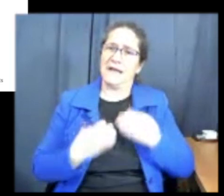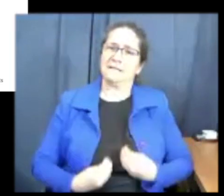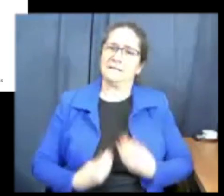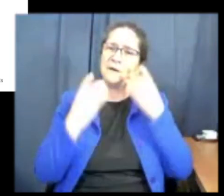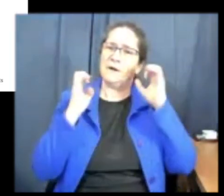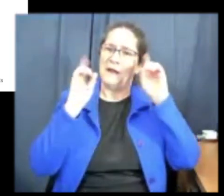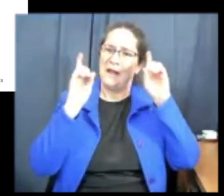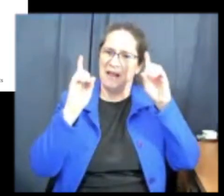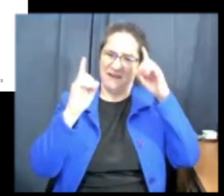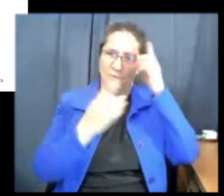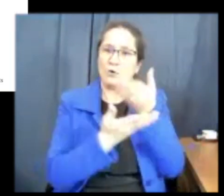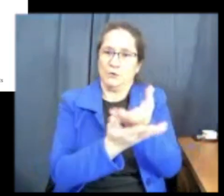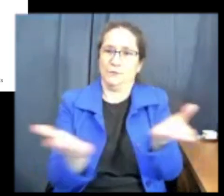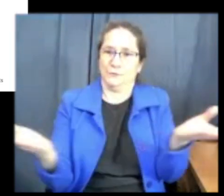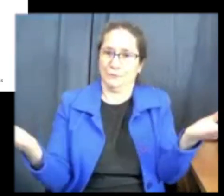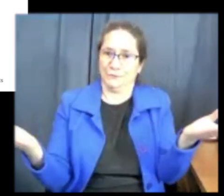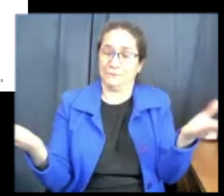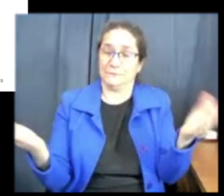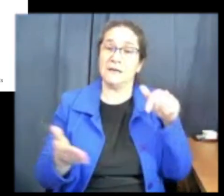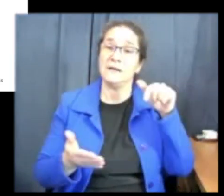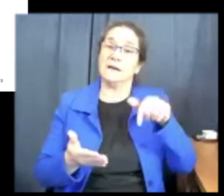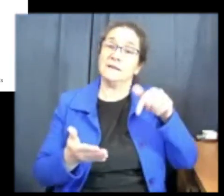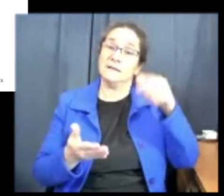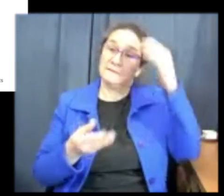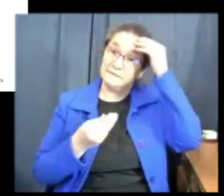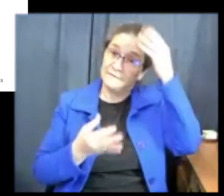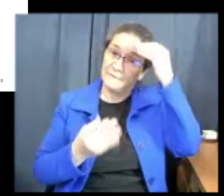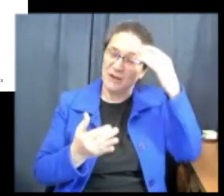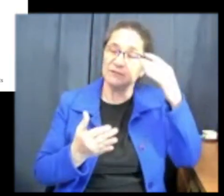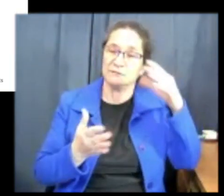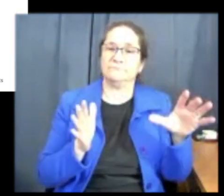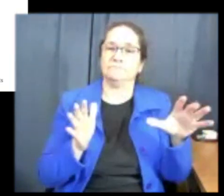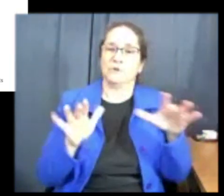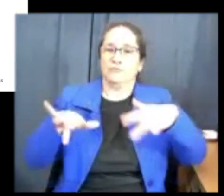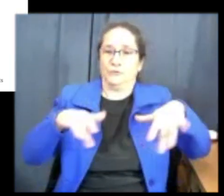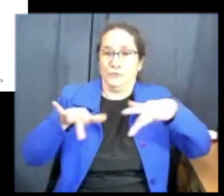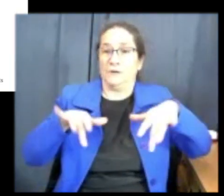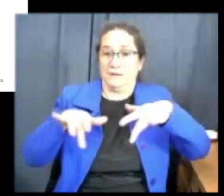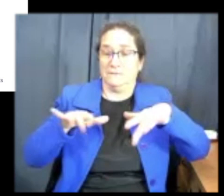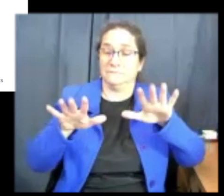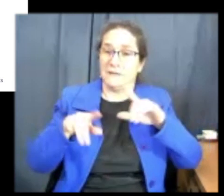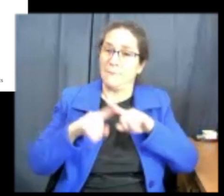The content of this webinar has been prerecorded, but we want to encourage your participation.